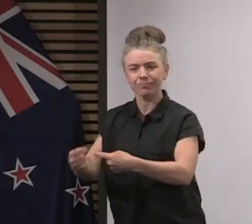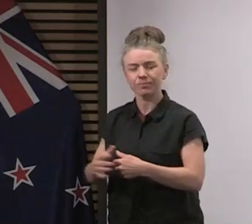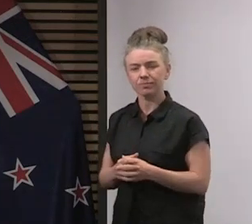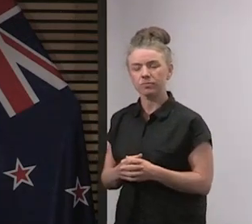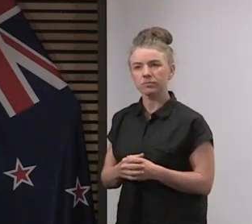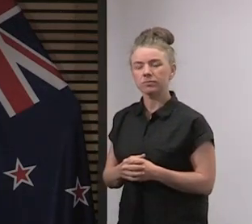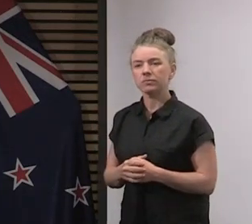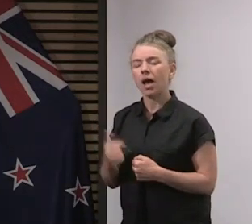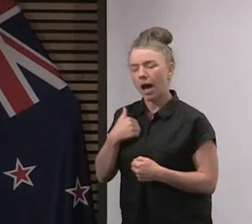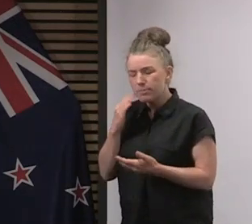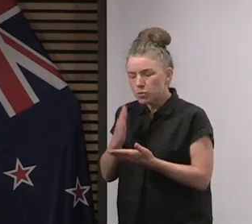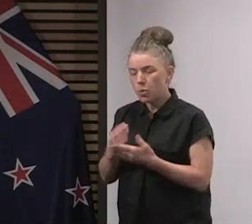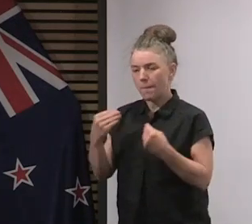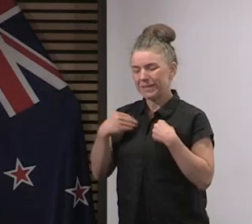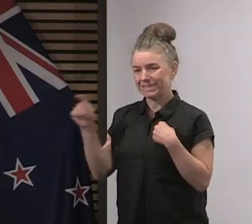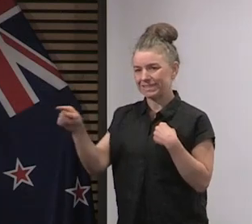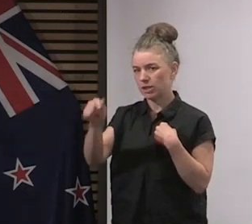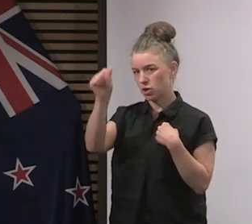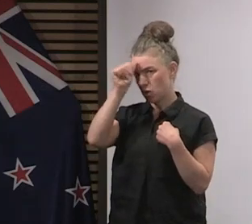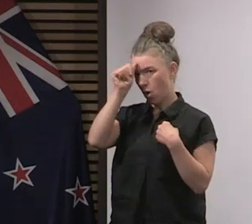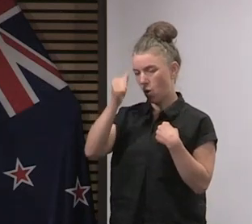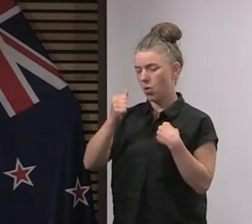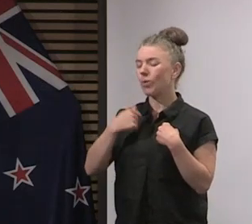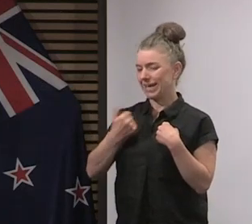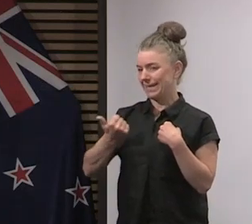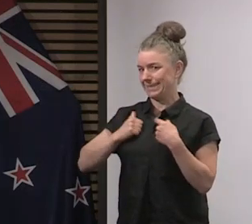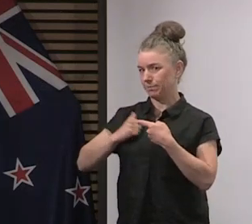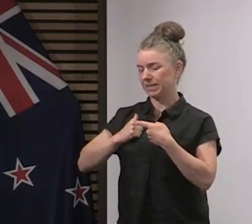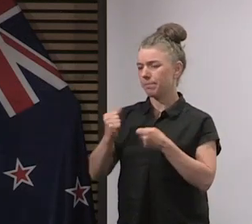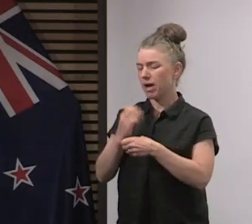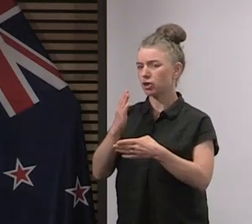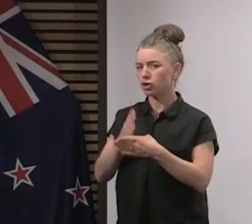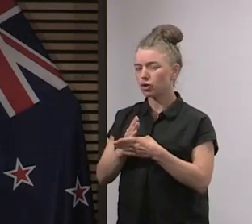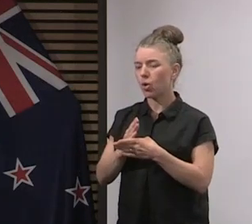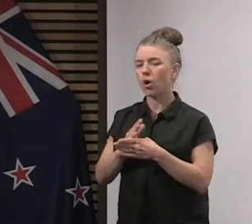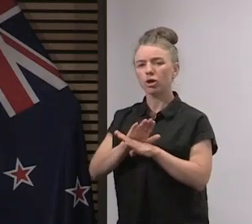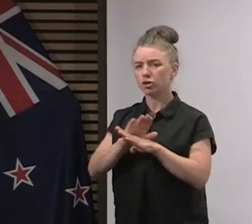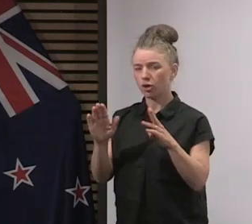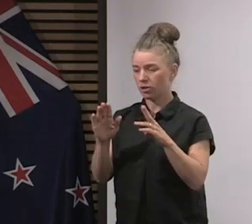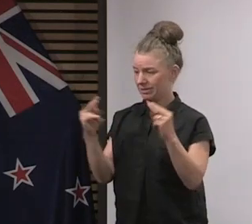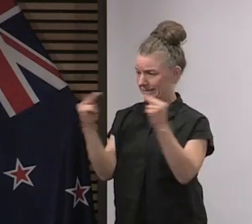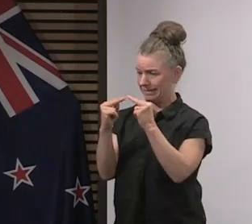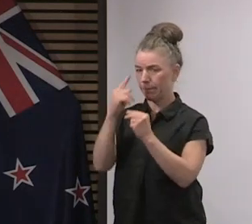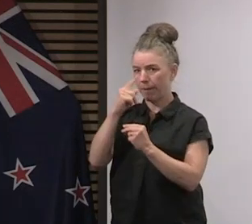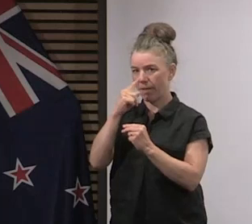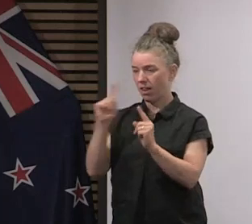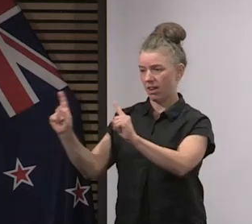clothing to keep warm and keep safe so that is what is happening there. What I am confident is that each business knows what the